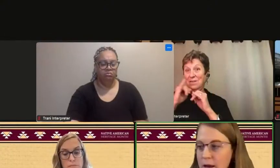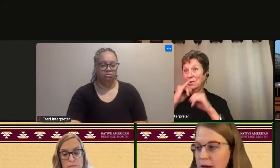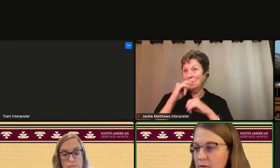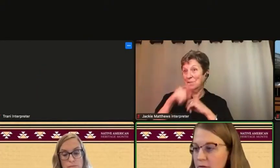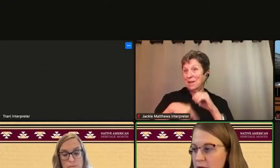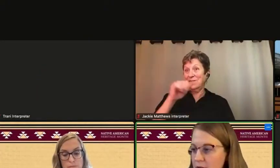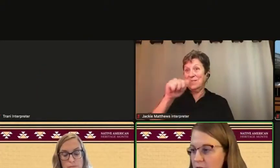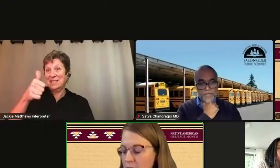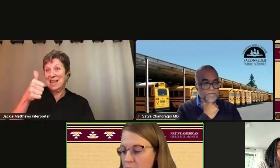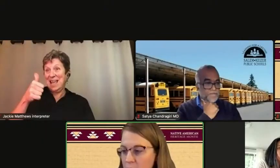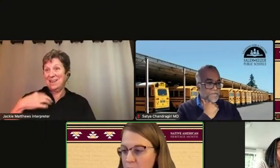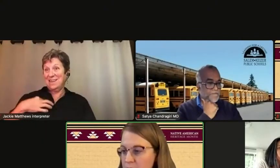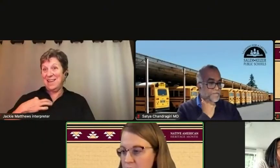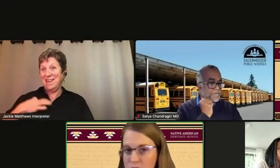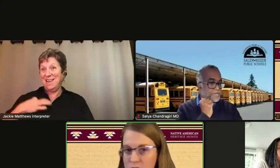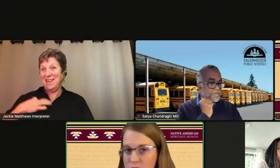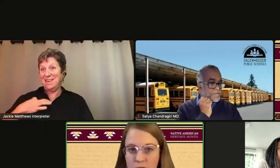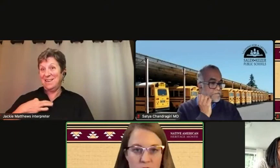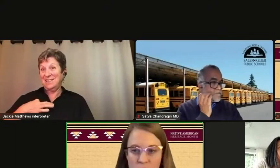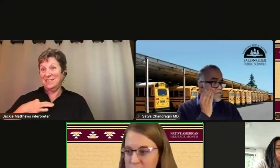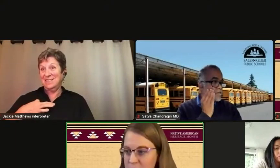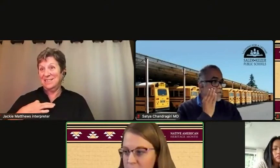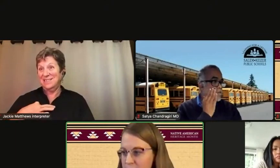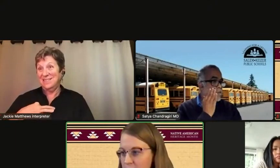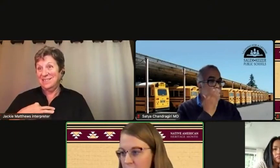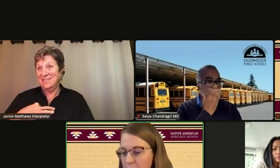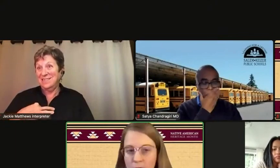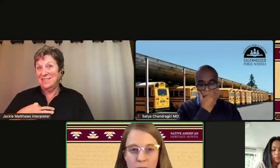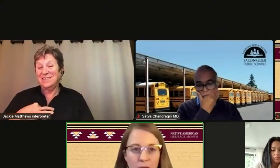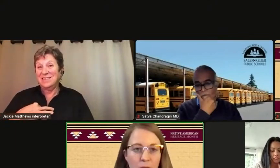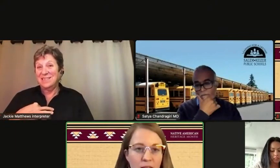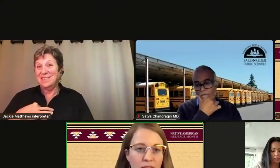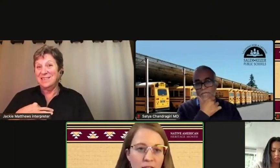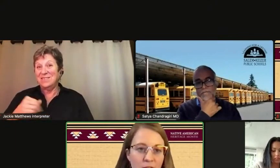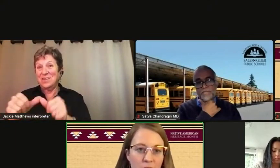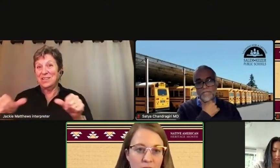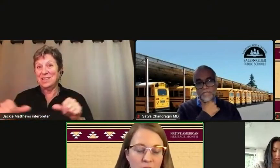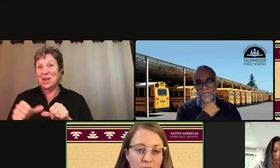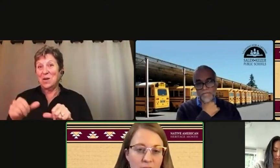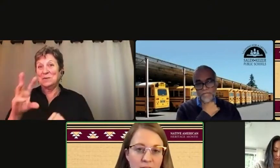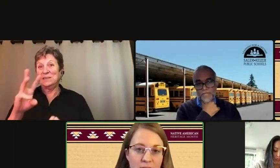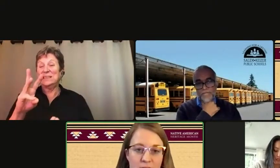GREAT. AND THAT CONCLUDES O